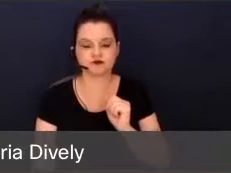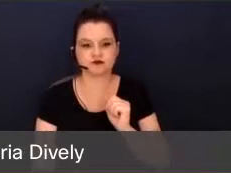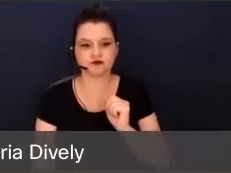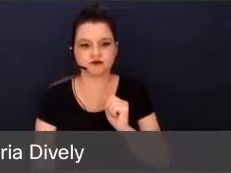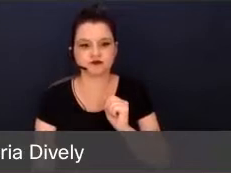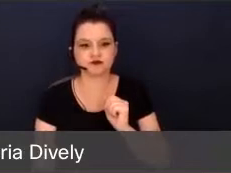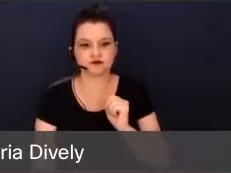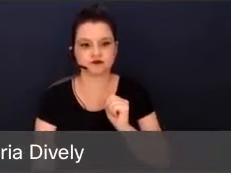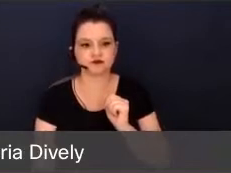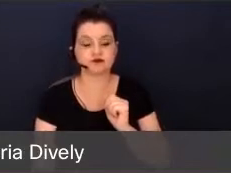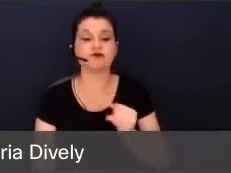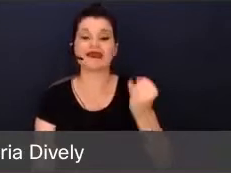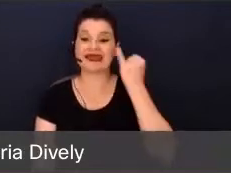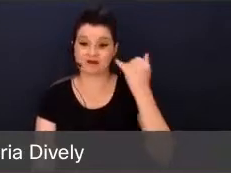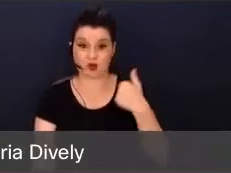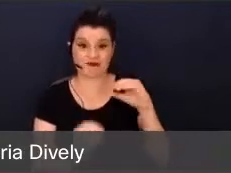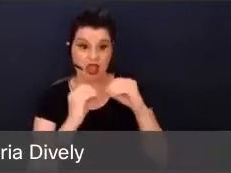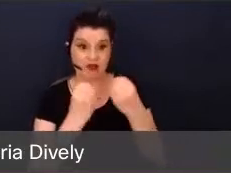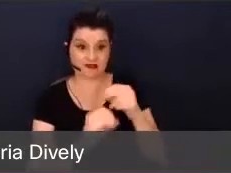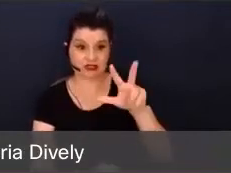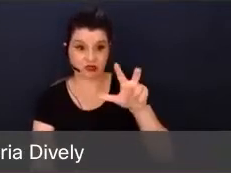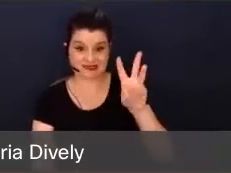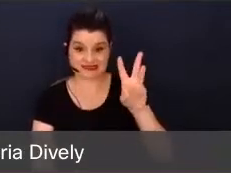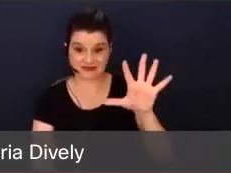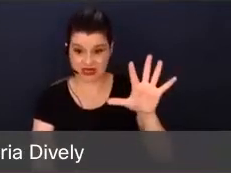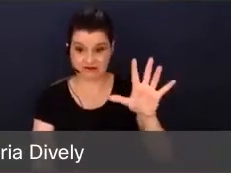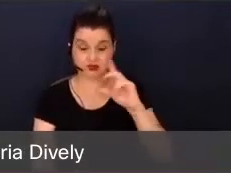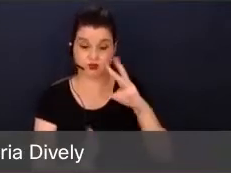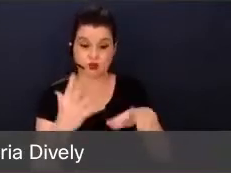If you have Office 365 to add Alt text,